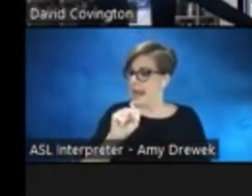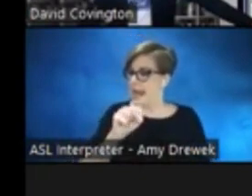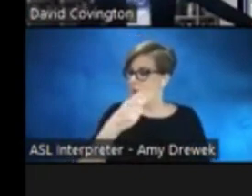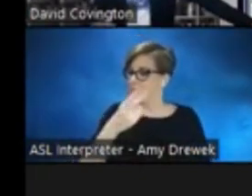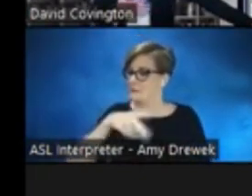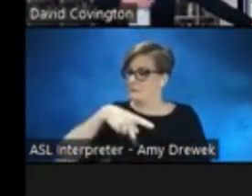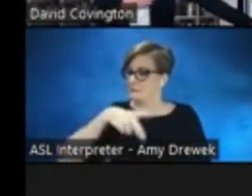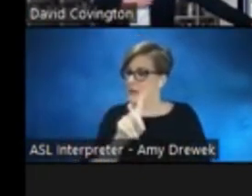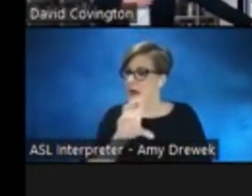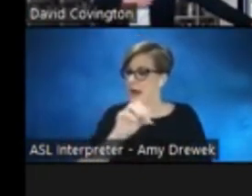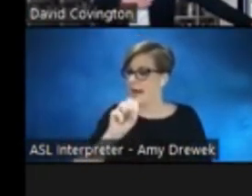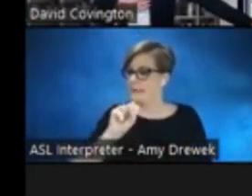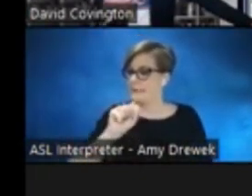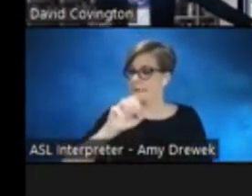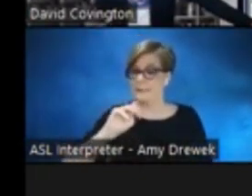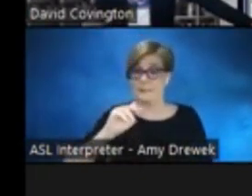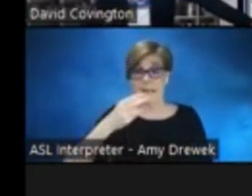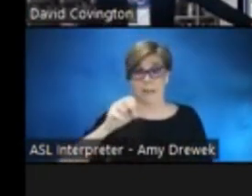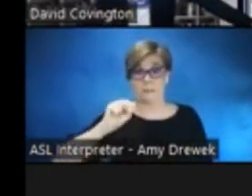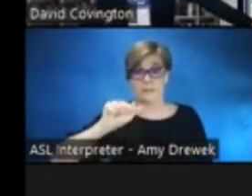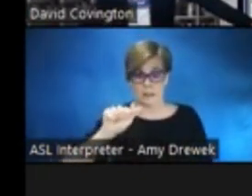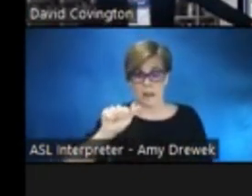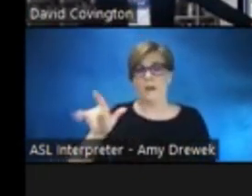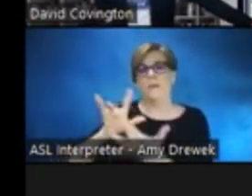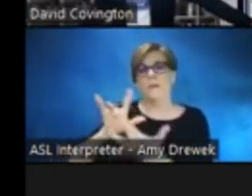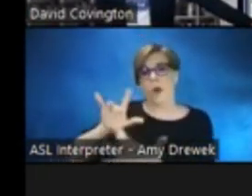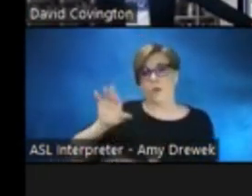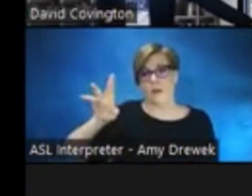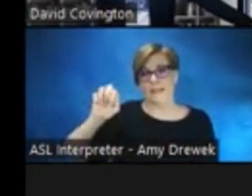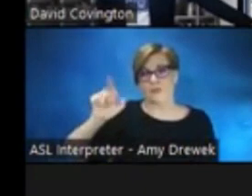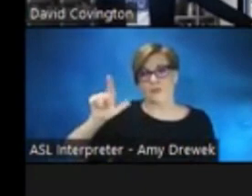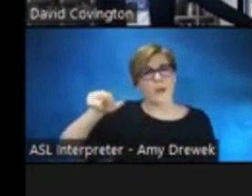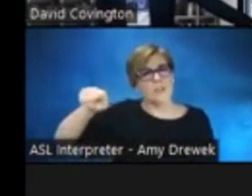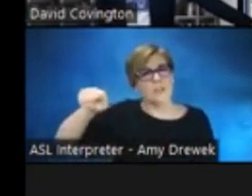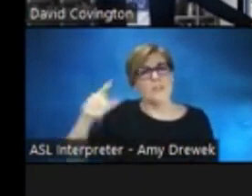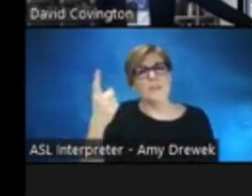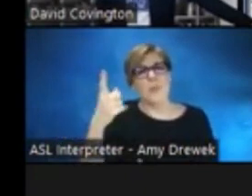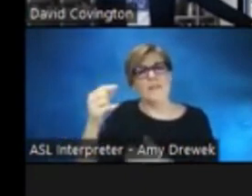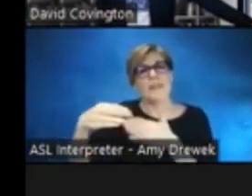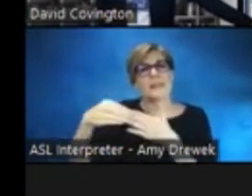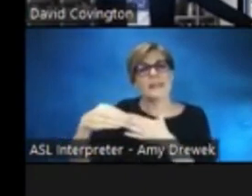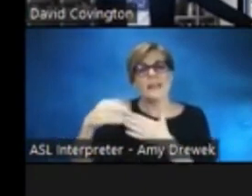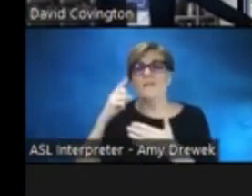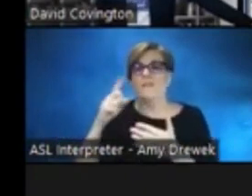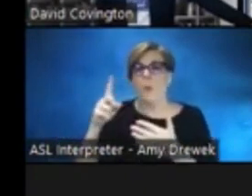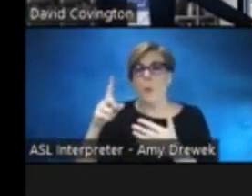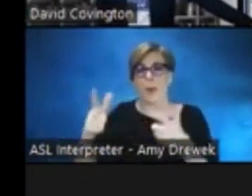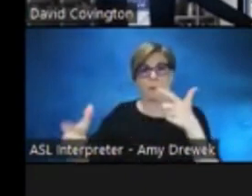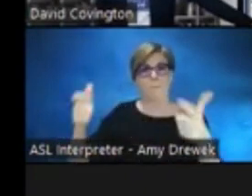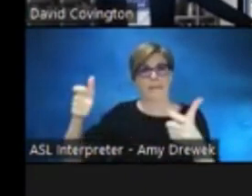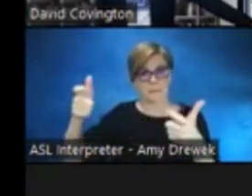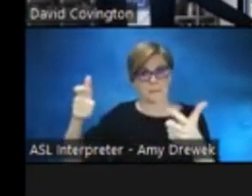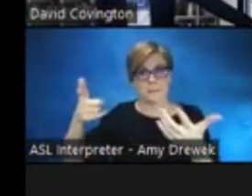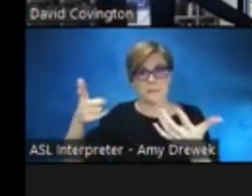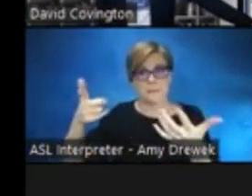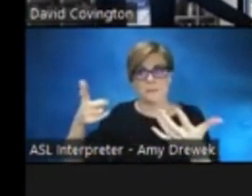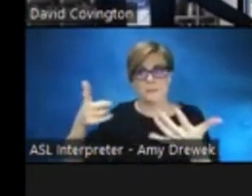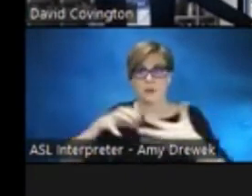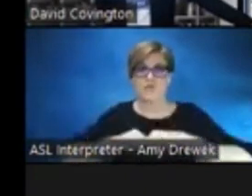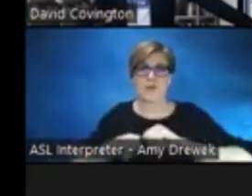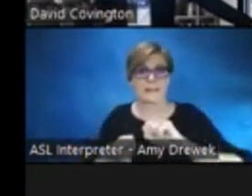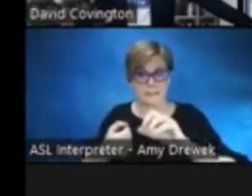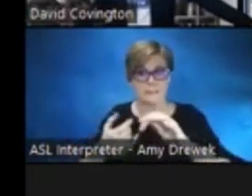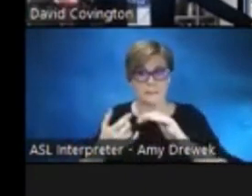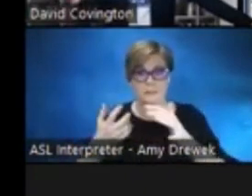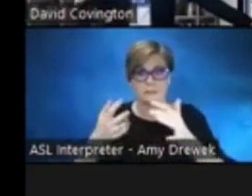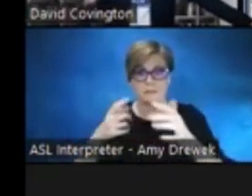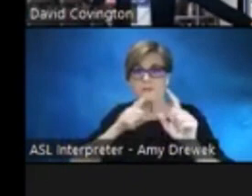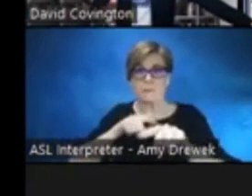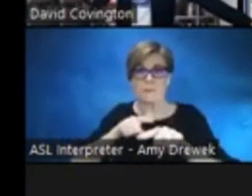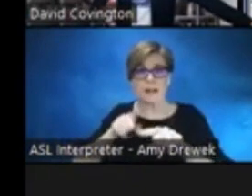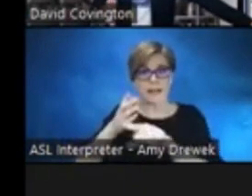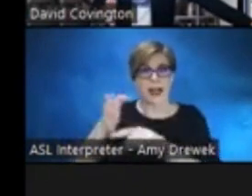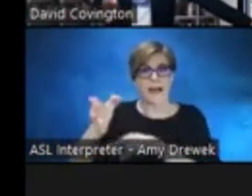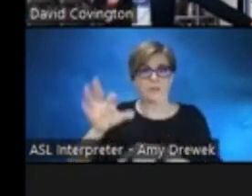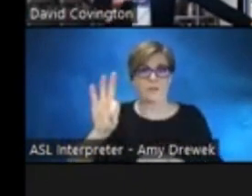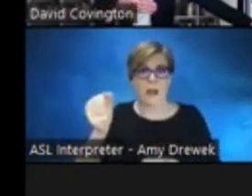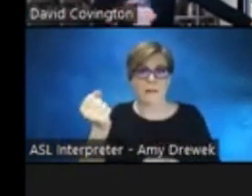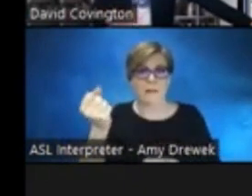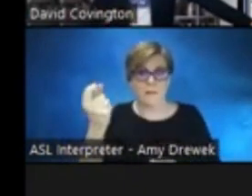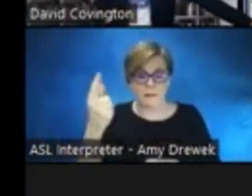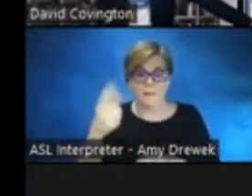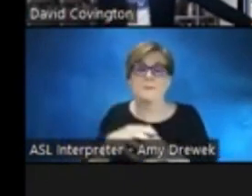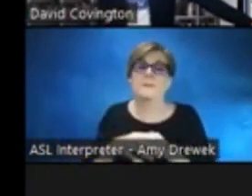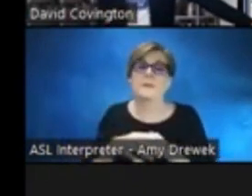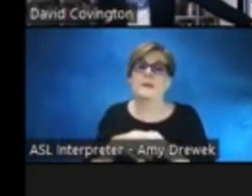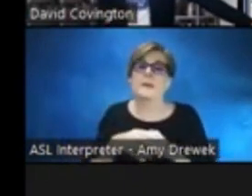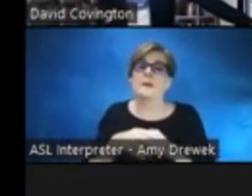SHE WAS THE LARGEST LEAD IN NATURAL DISASTER RESPONSE AND THE TEAM FROM VIBRANT